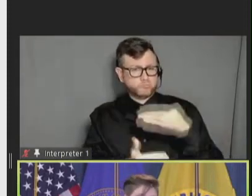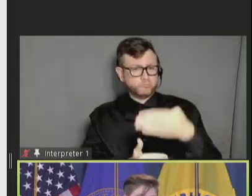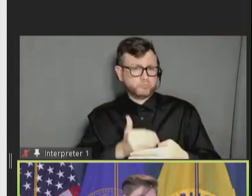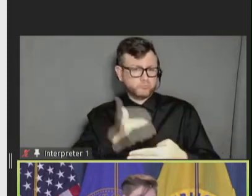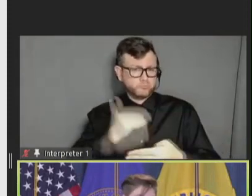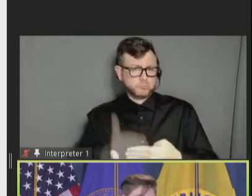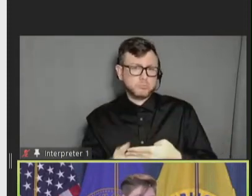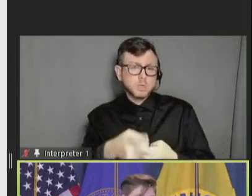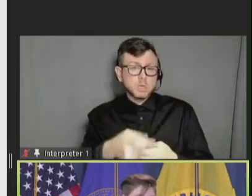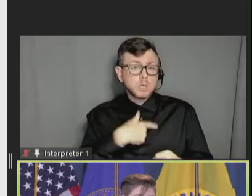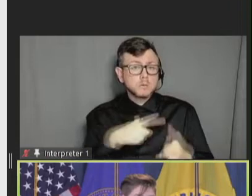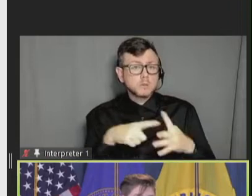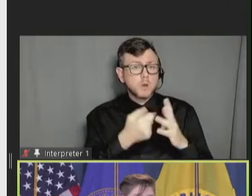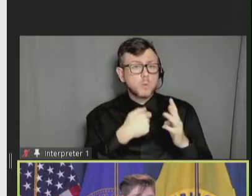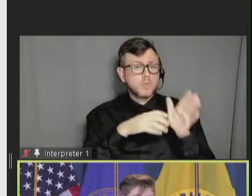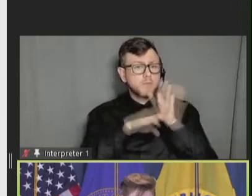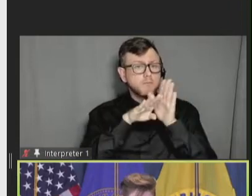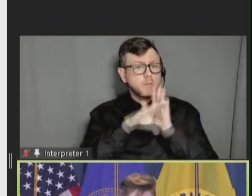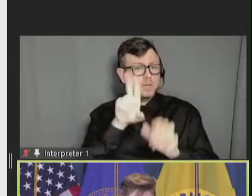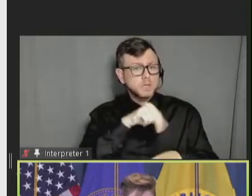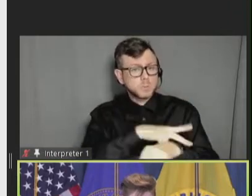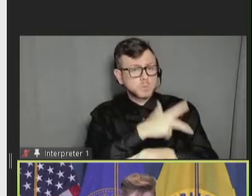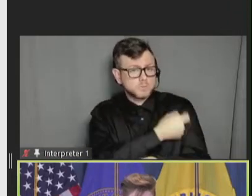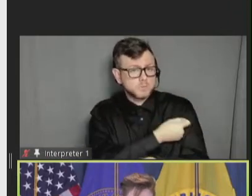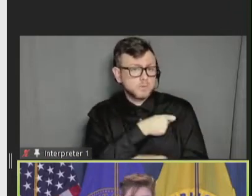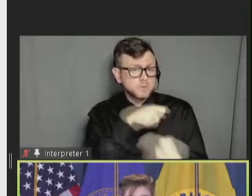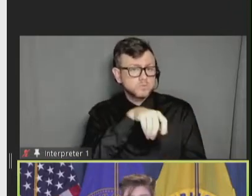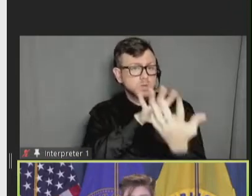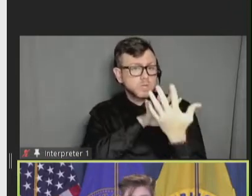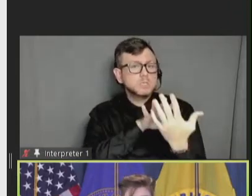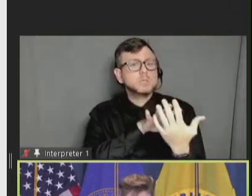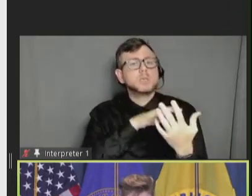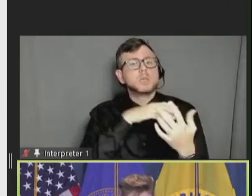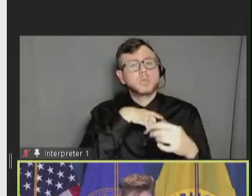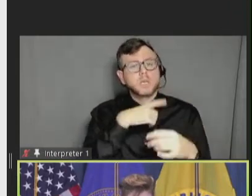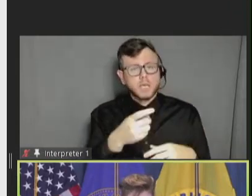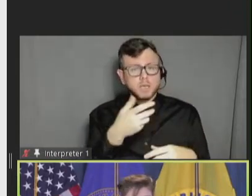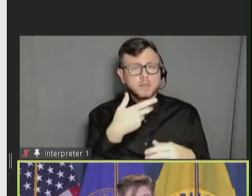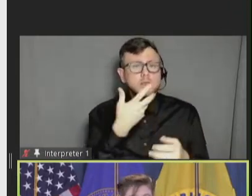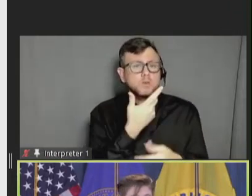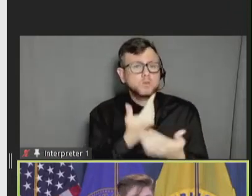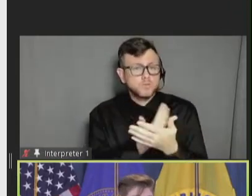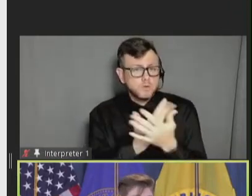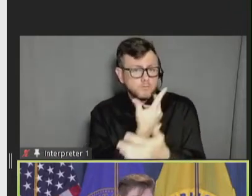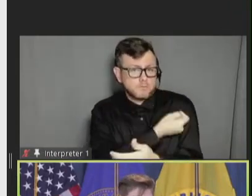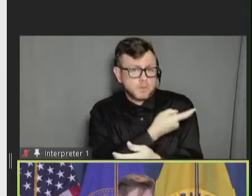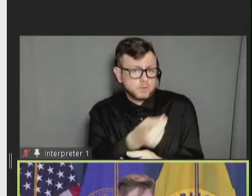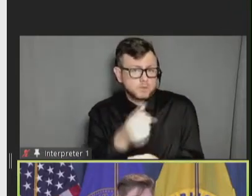vaccination programs are sufficiently funded. And that there is an adequate delivery infrastructure